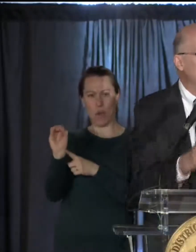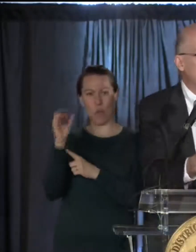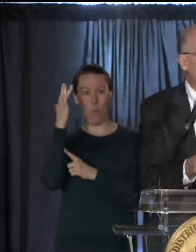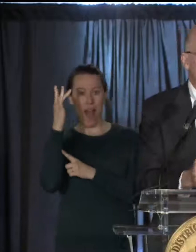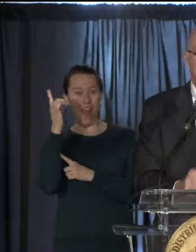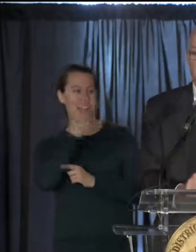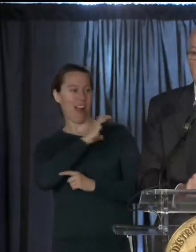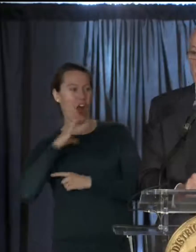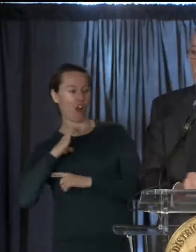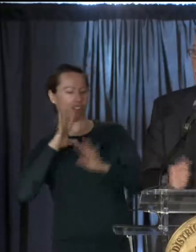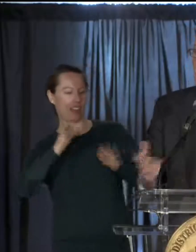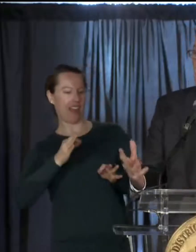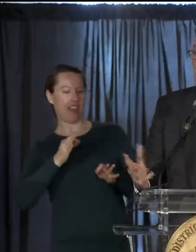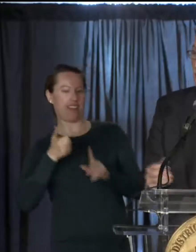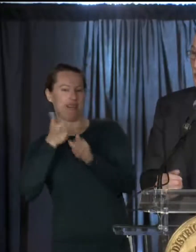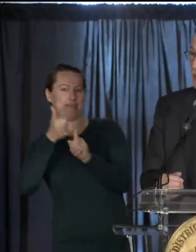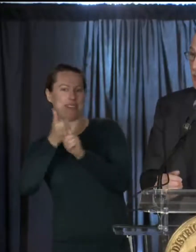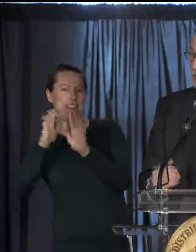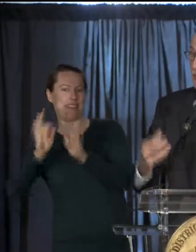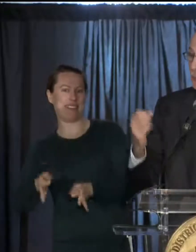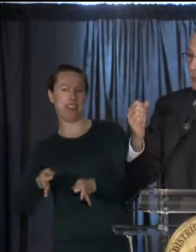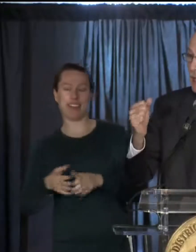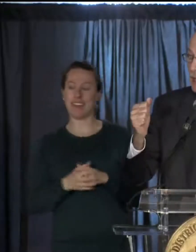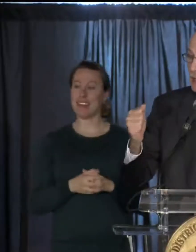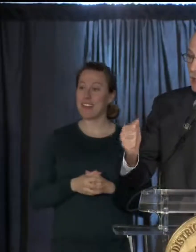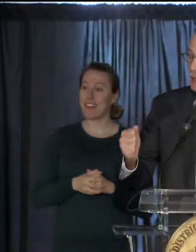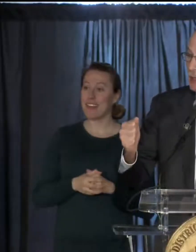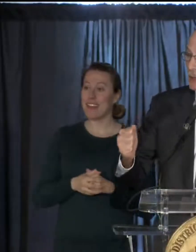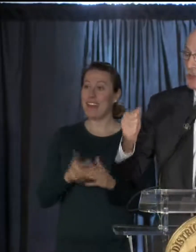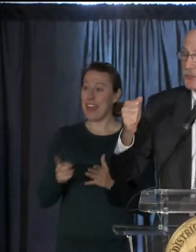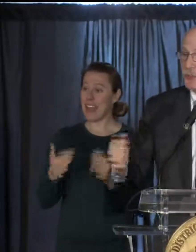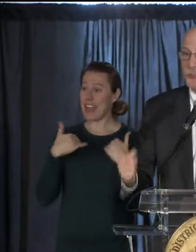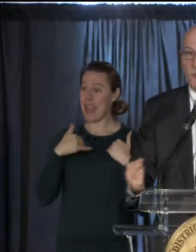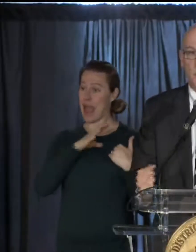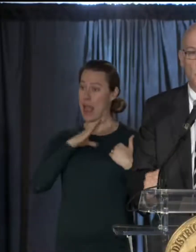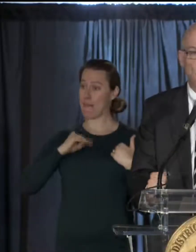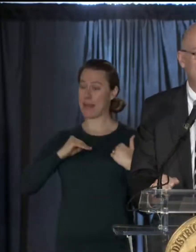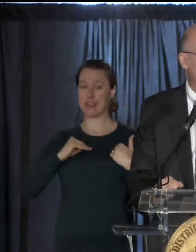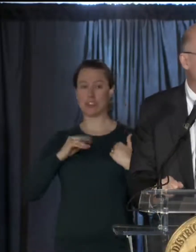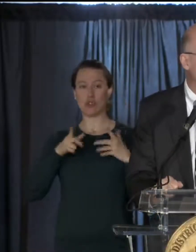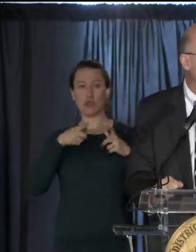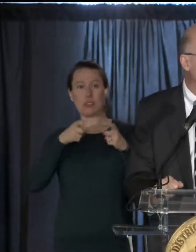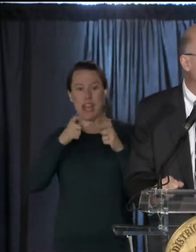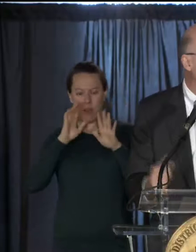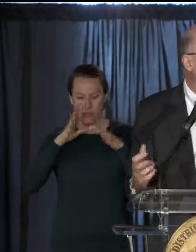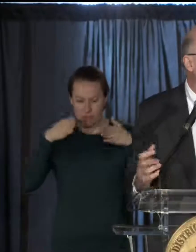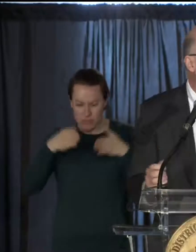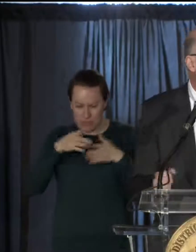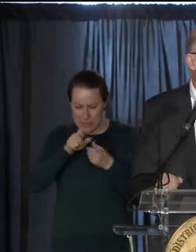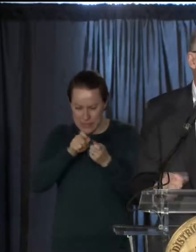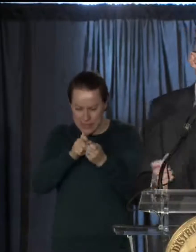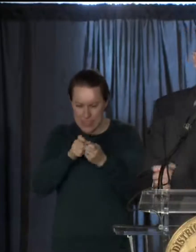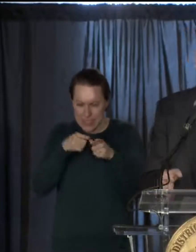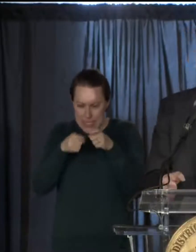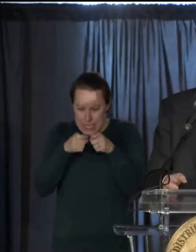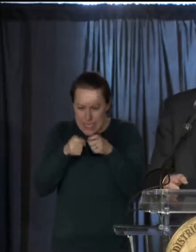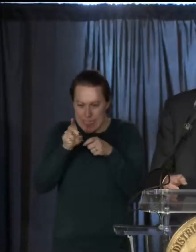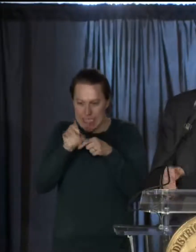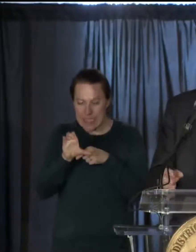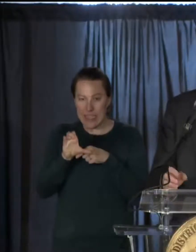AND CONGRESS IN 1974 HAD THESE COMMITTEES THAT WERE DEALT EXCLUSIVELY WITH THE DISTRICT OF COLUMBIA. THEY KIND OF RAN THE CITY WHICH WE DIDN'T LIKE AND THEY DIDN'T